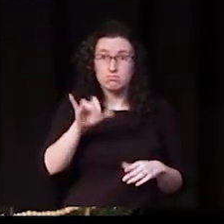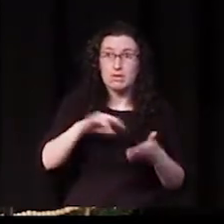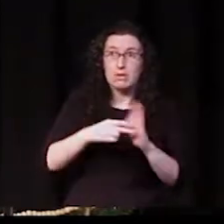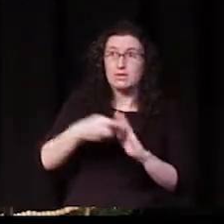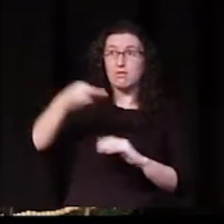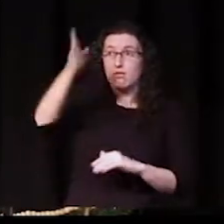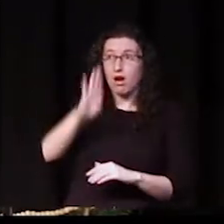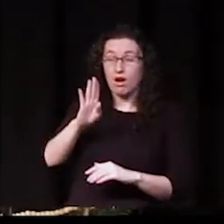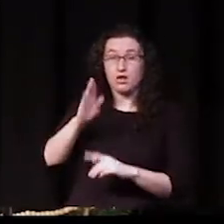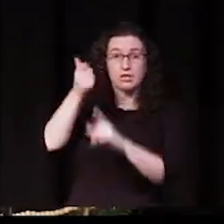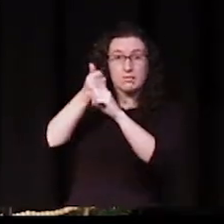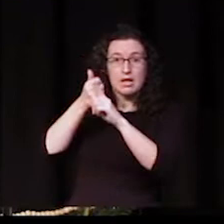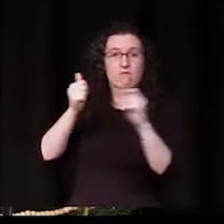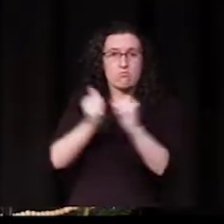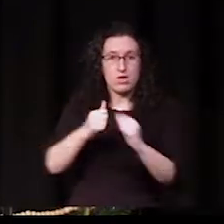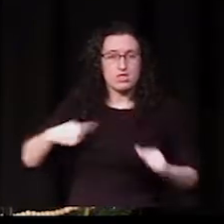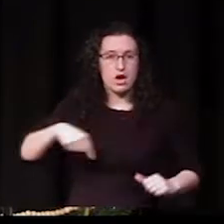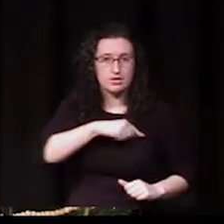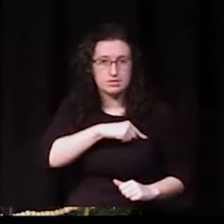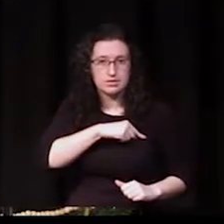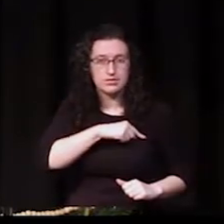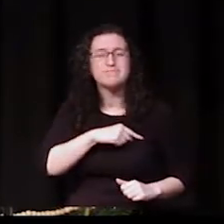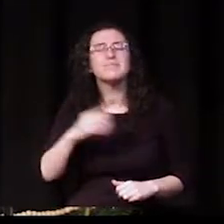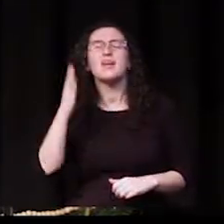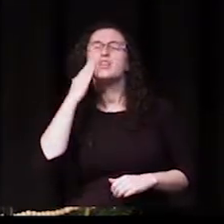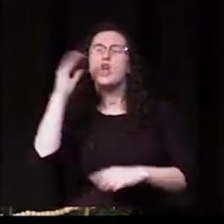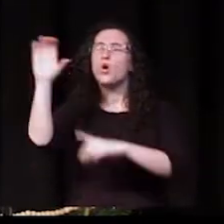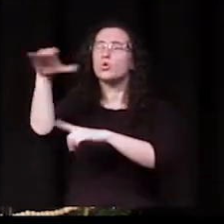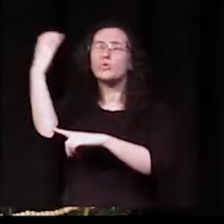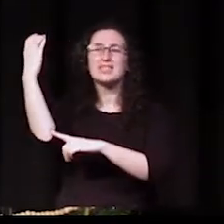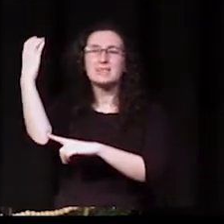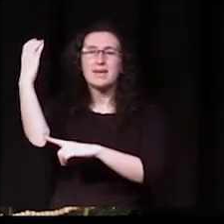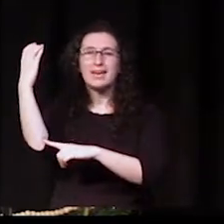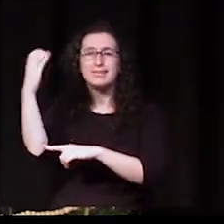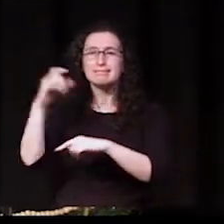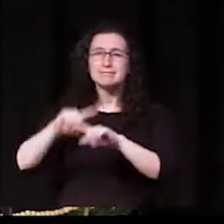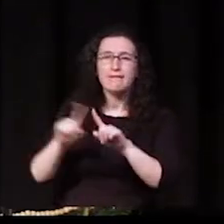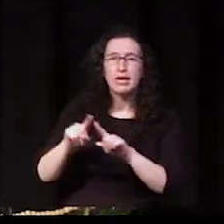You know, for Christmas, we pull out our decorations, Emmanuel, God with us.